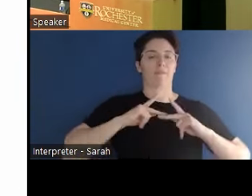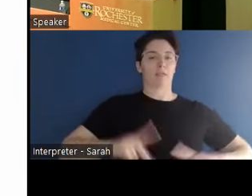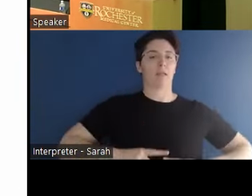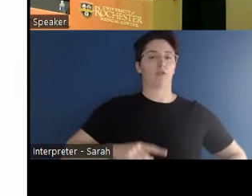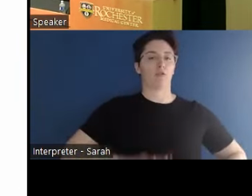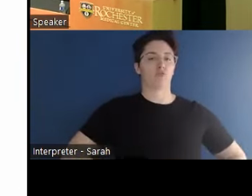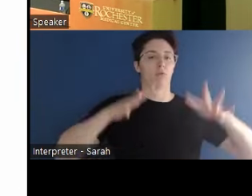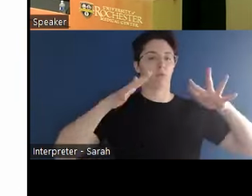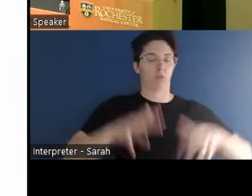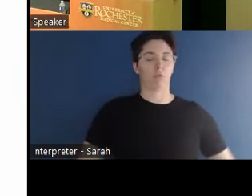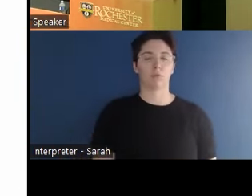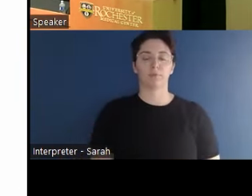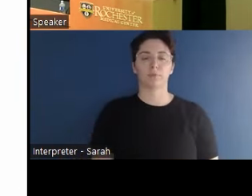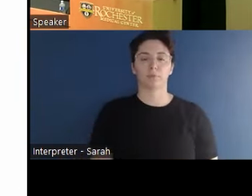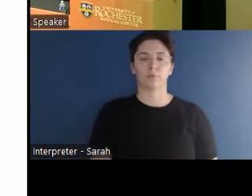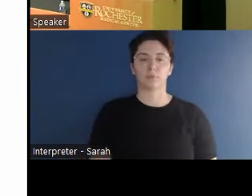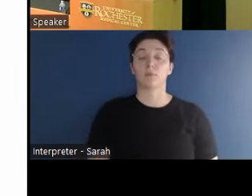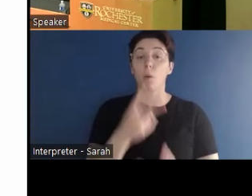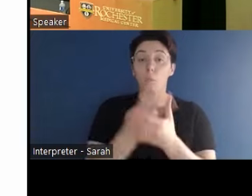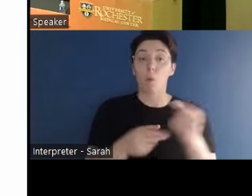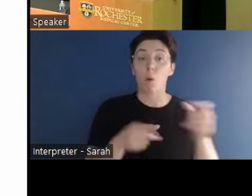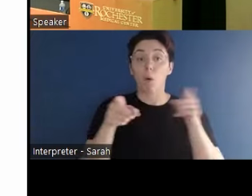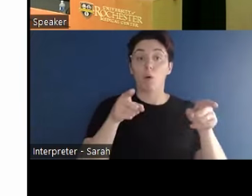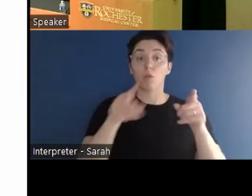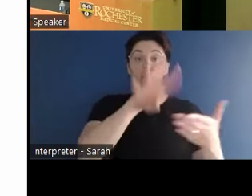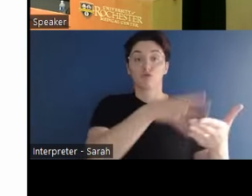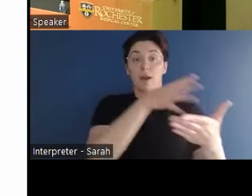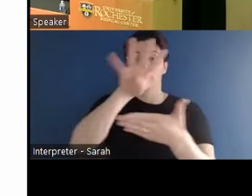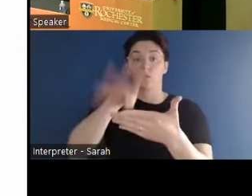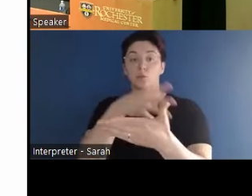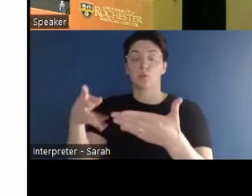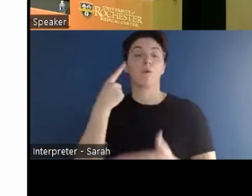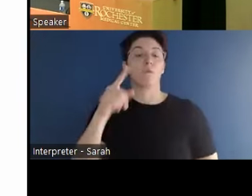relationships show a significant relationship for the TD group that typically developing